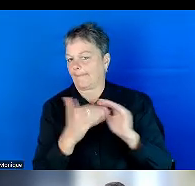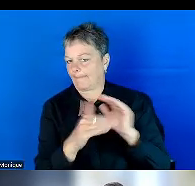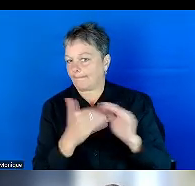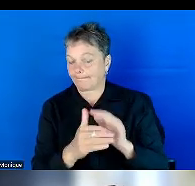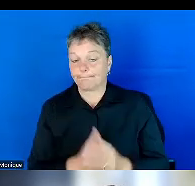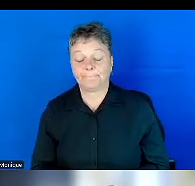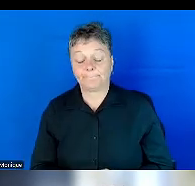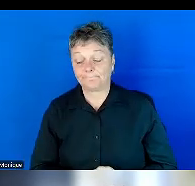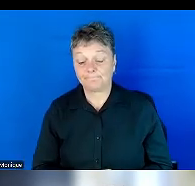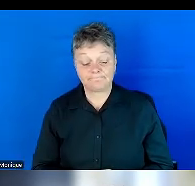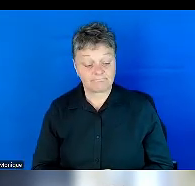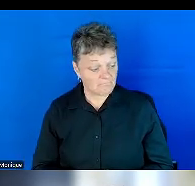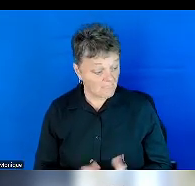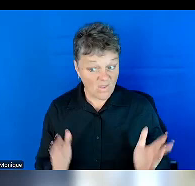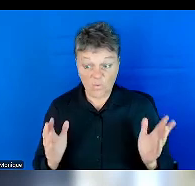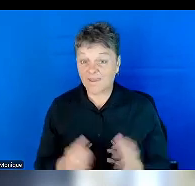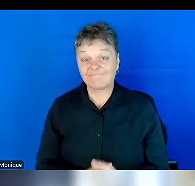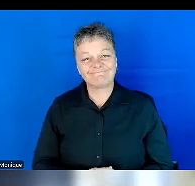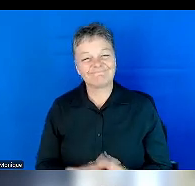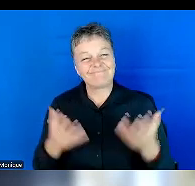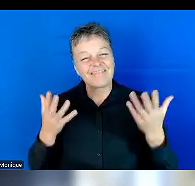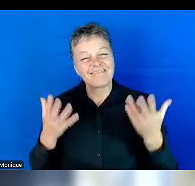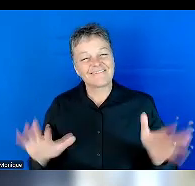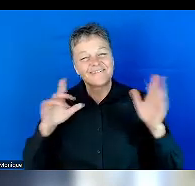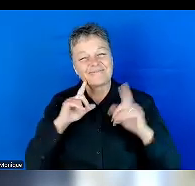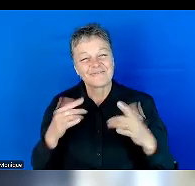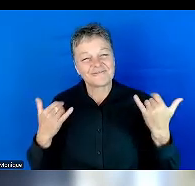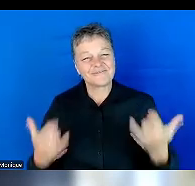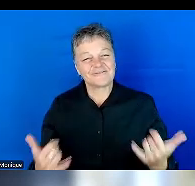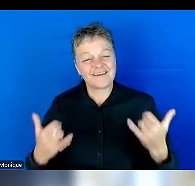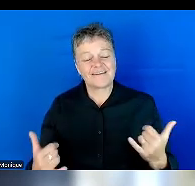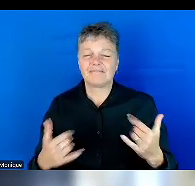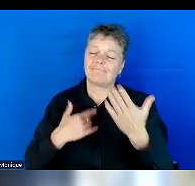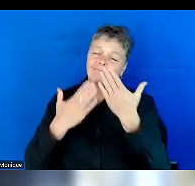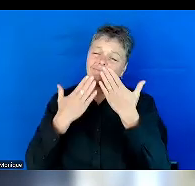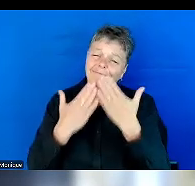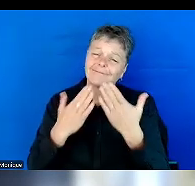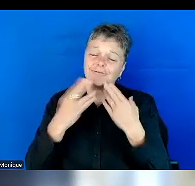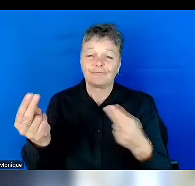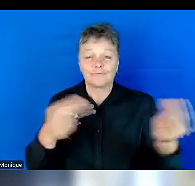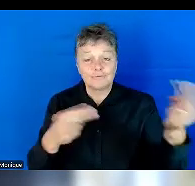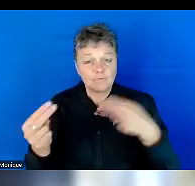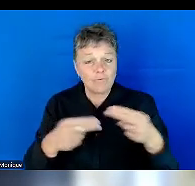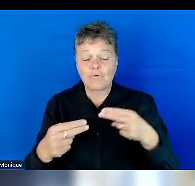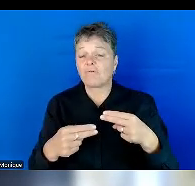this session today and I do thank you all for joining us. Uh if you want to take a moment